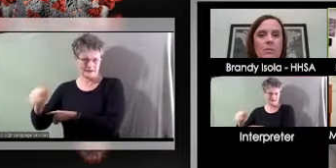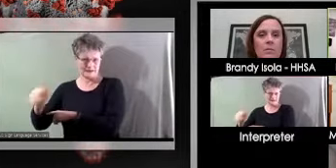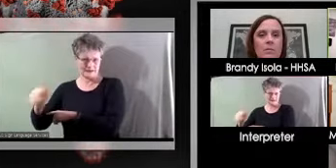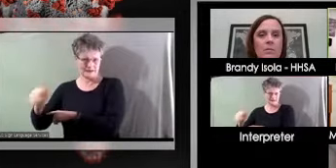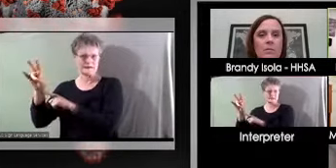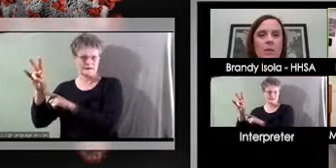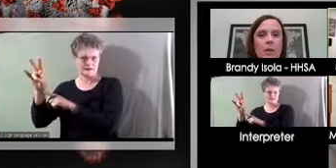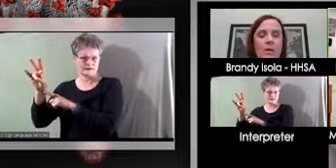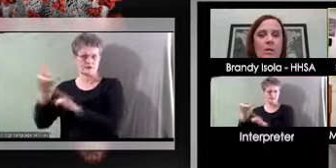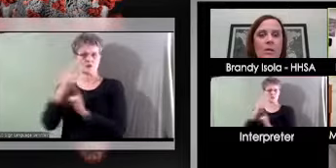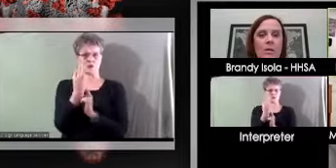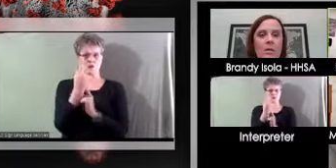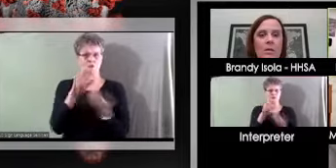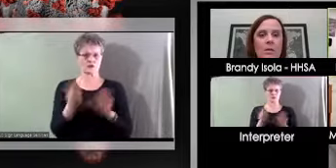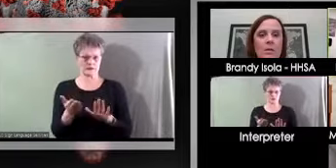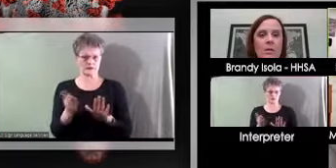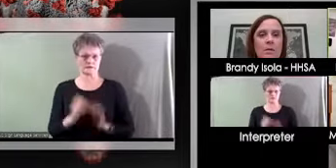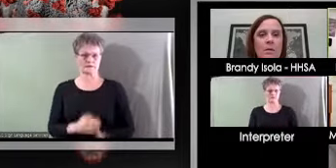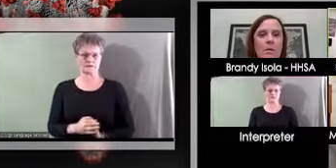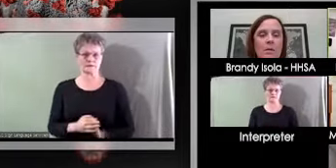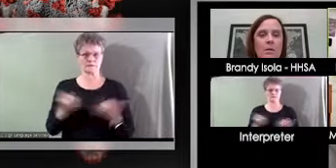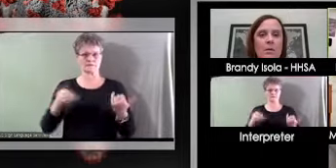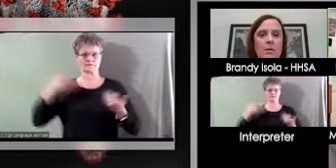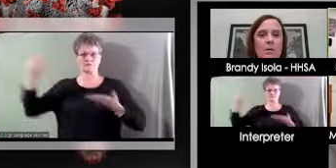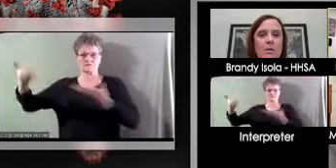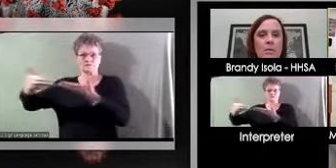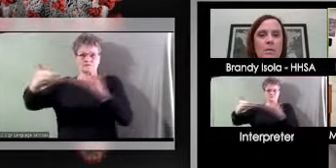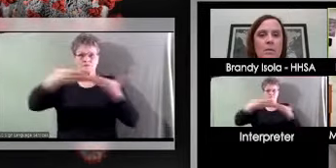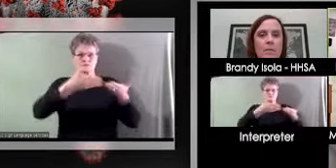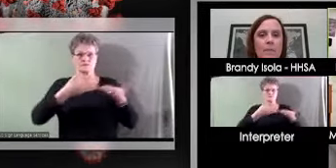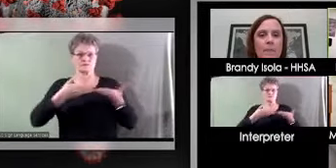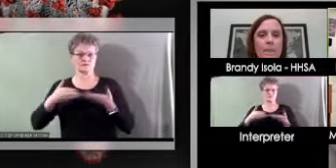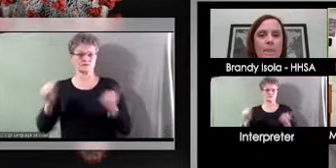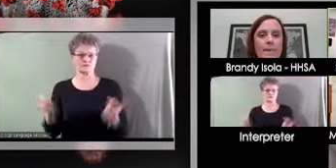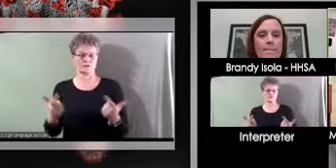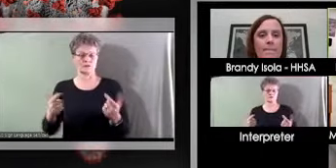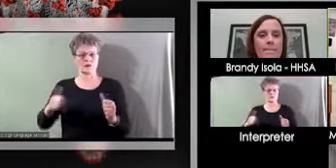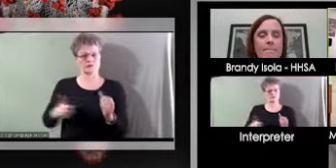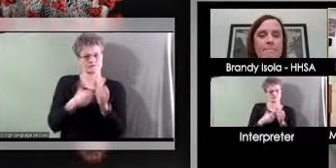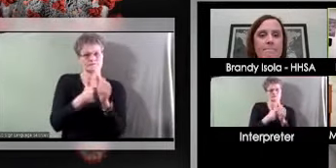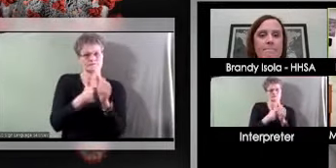a round of introductions and allow all of you to give your updates. So who did we start with yesterday? Let's